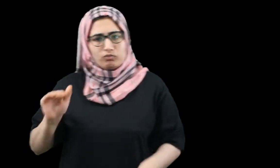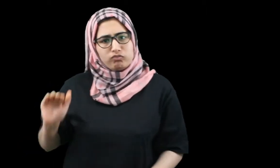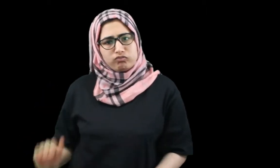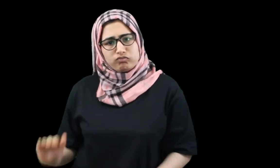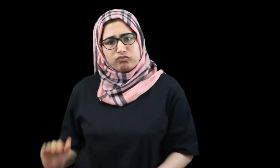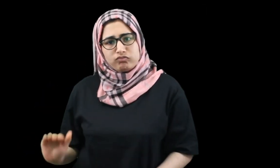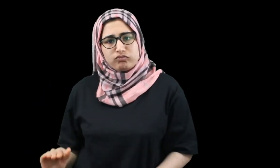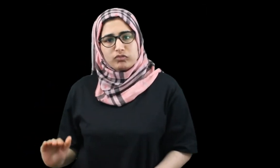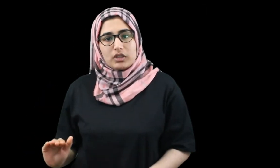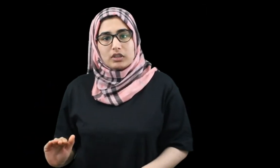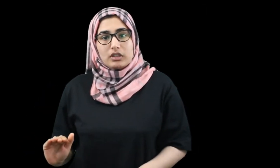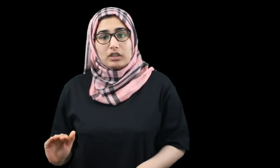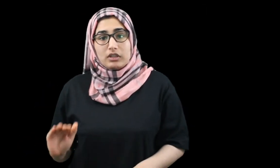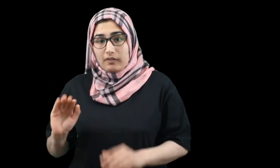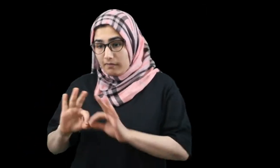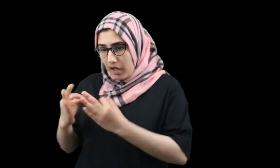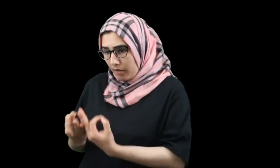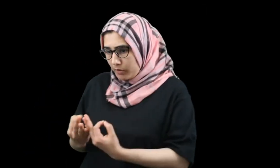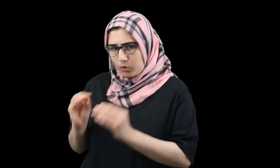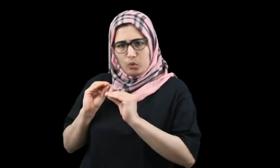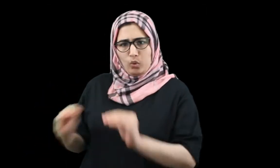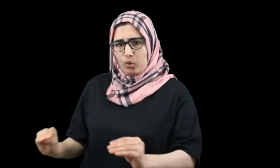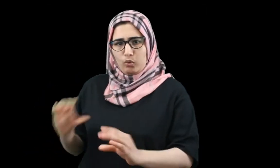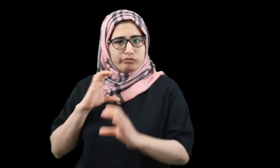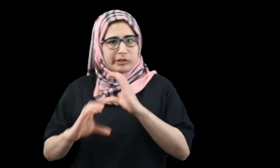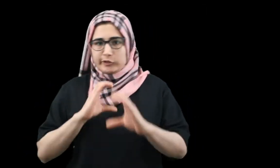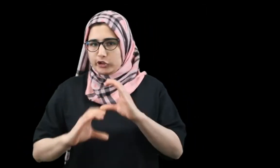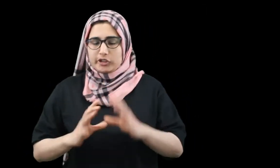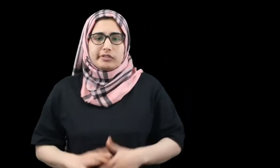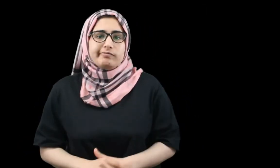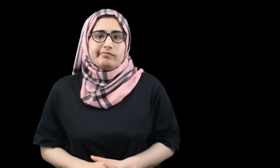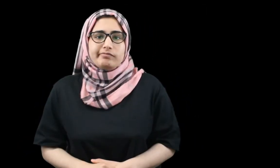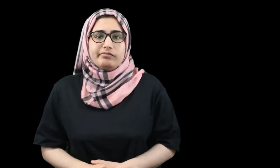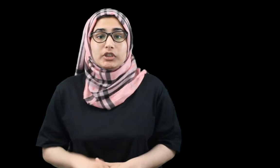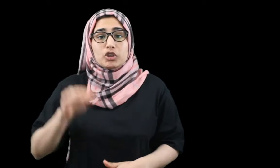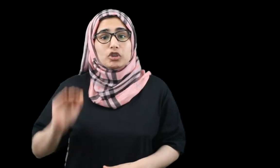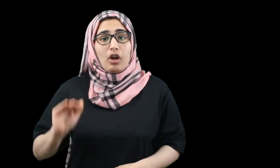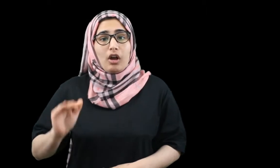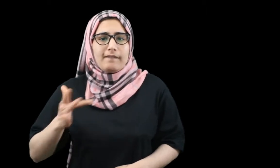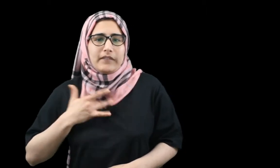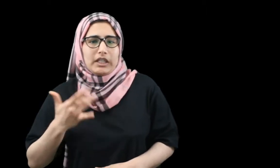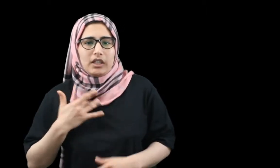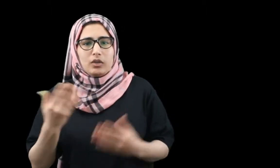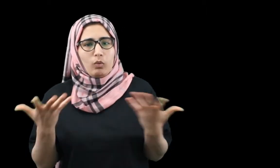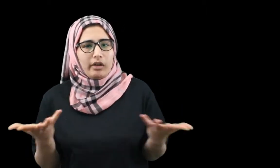For deaf children living with a family that doesn't use sign language means there is almost no communication.